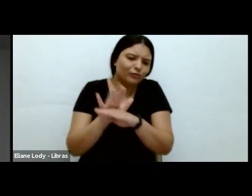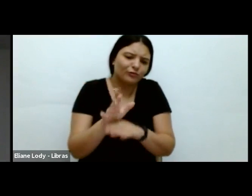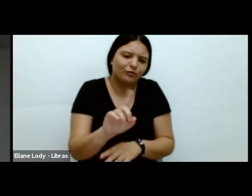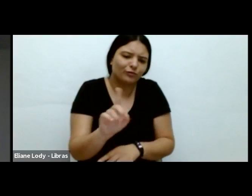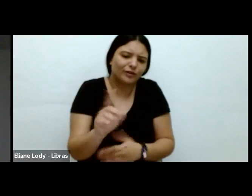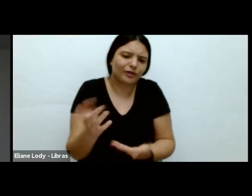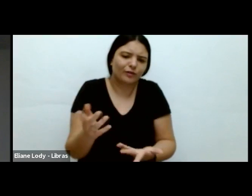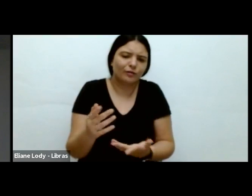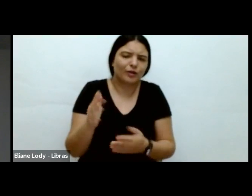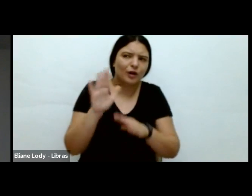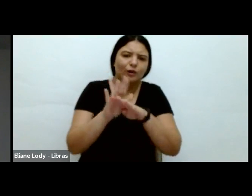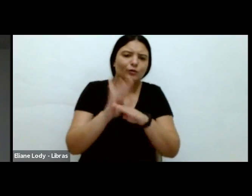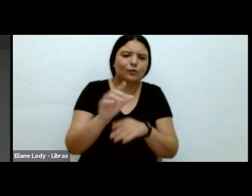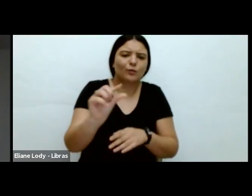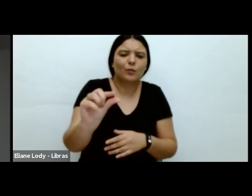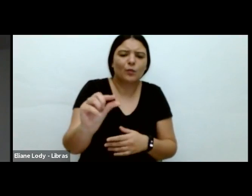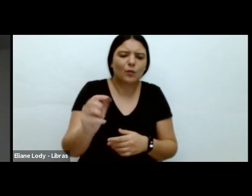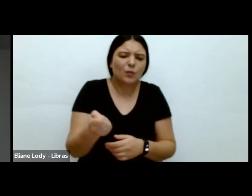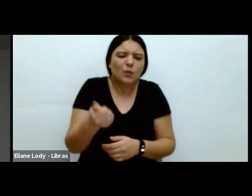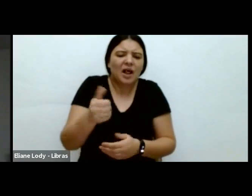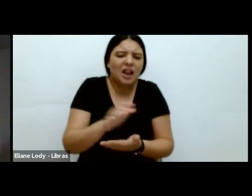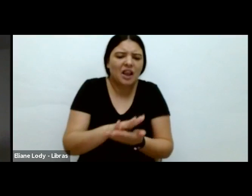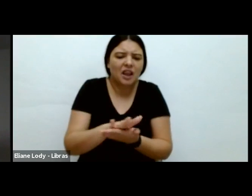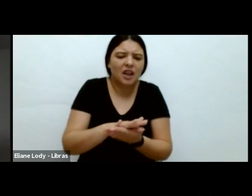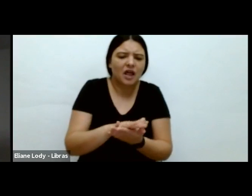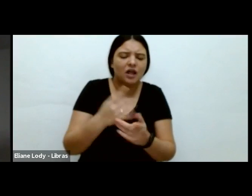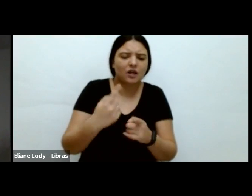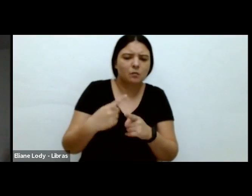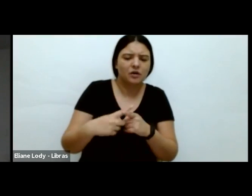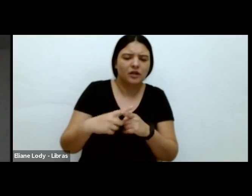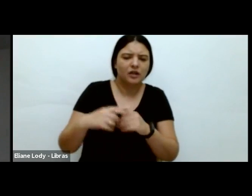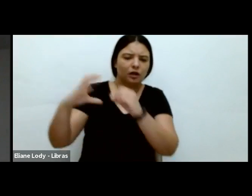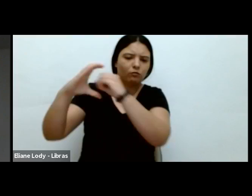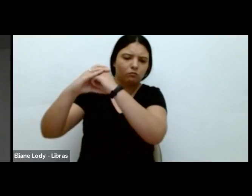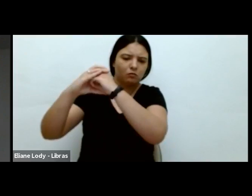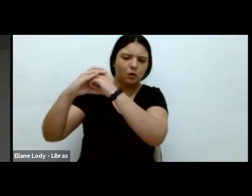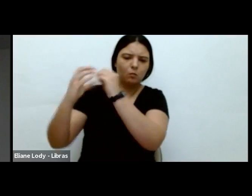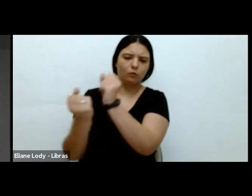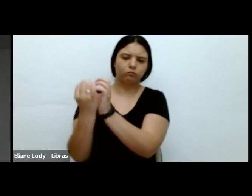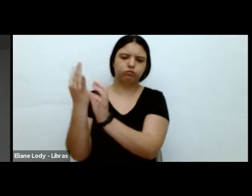to me to increase co2 to increase co2 emissions for exam to increase co2 emissions, for example right if we think about the Philippines. and yet